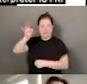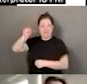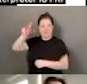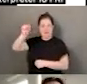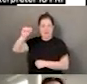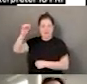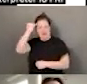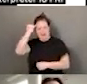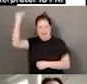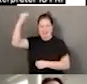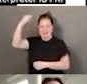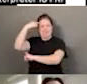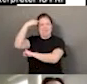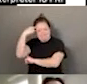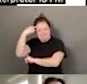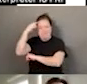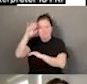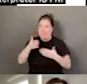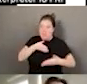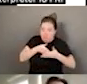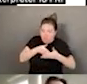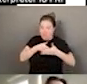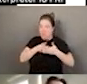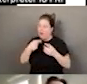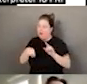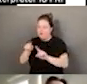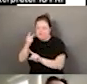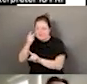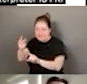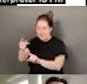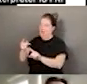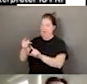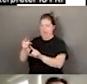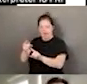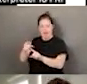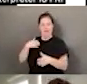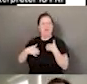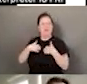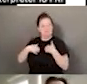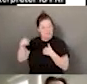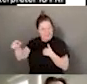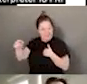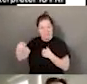or we get irritated over something and we think this needs to be solved, or we need to investigate this, we need to test it with users,